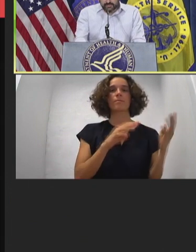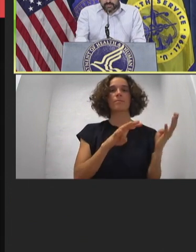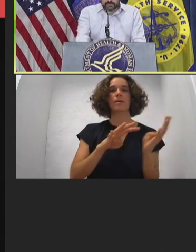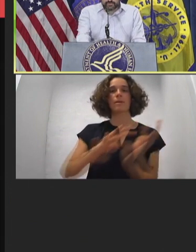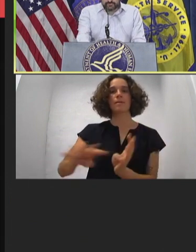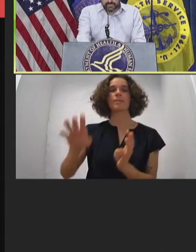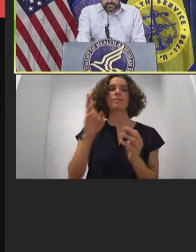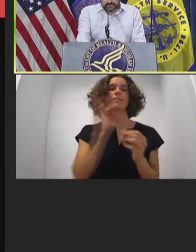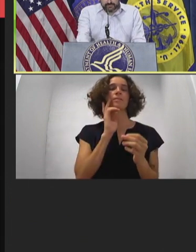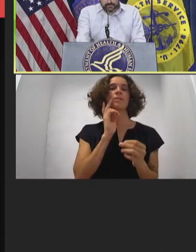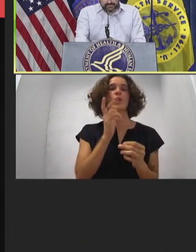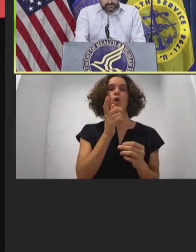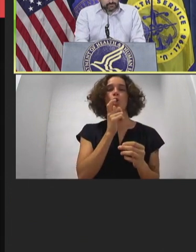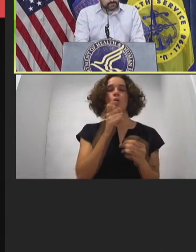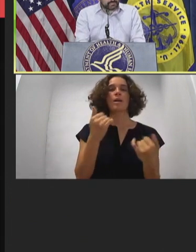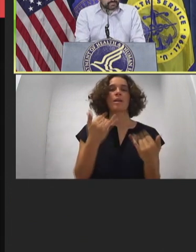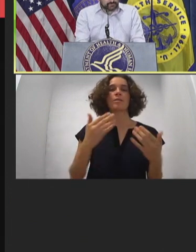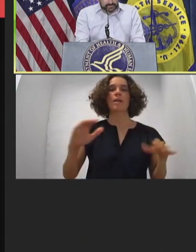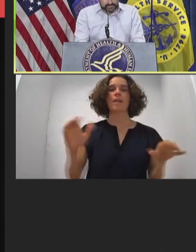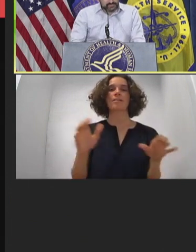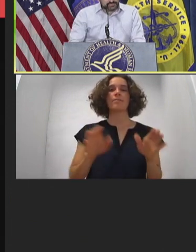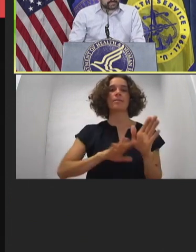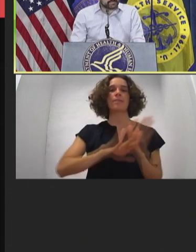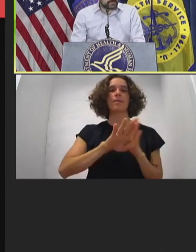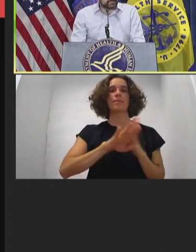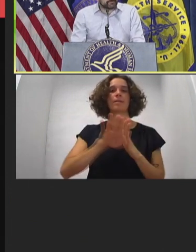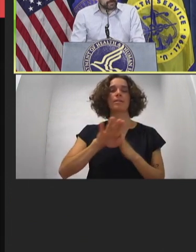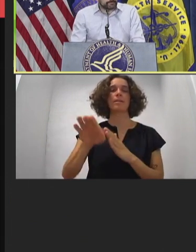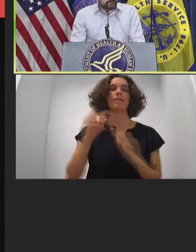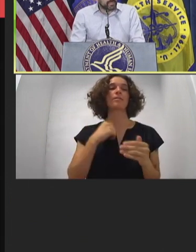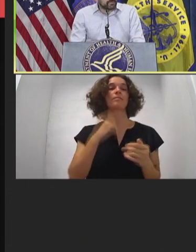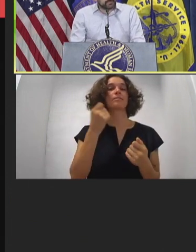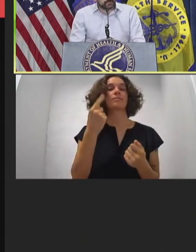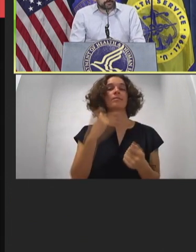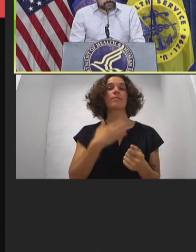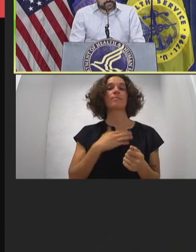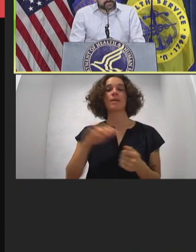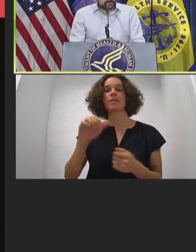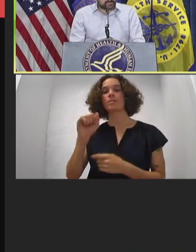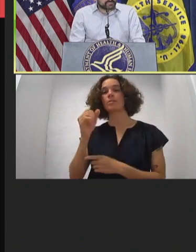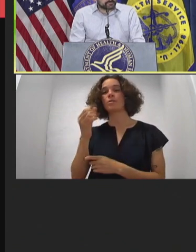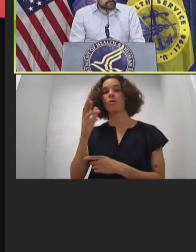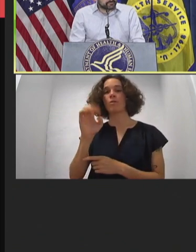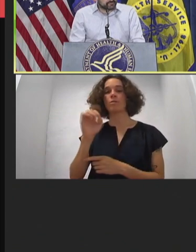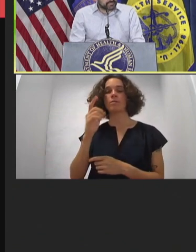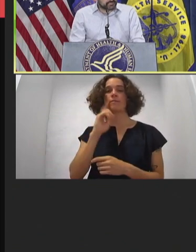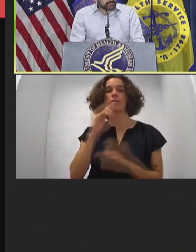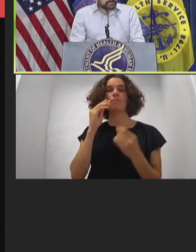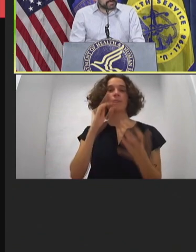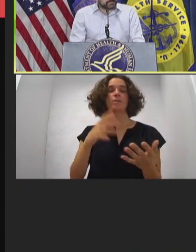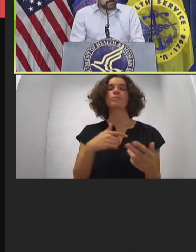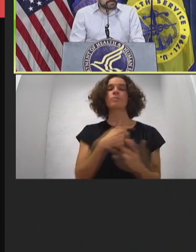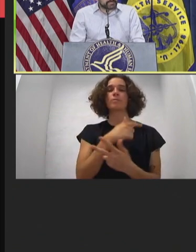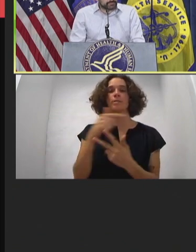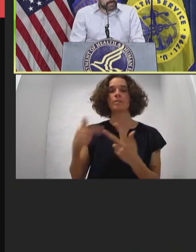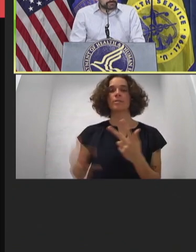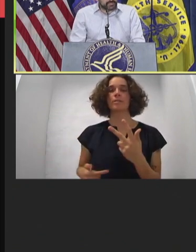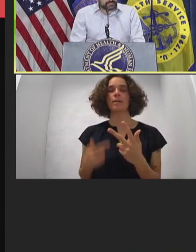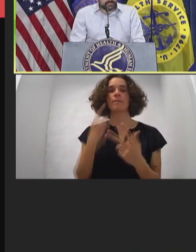And before I get there, I want to tell you where my information today is coming from. There are three main sources of information on the TB vaccine pipeline.